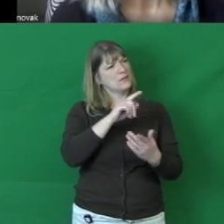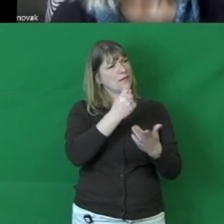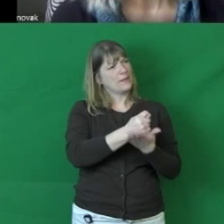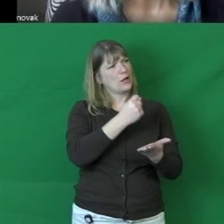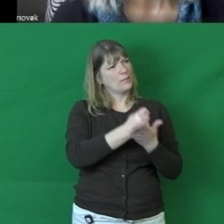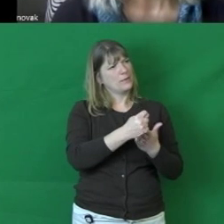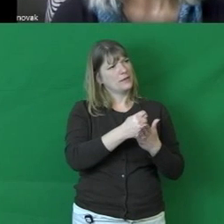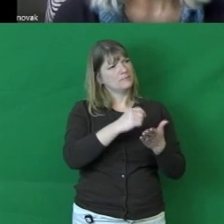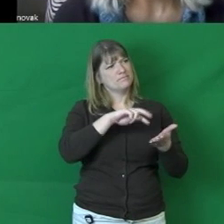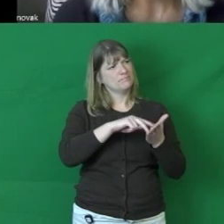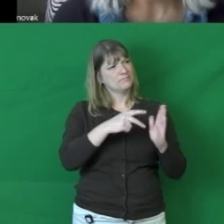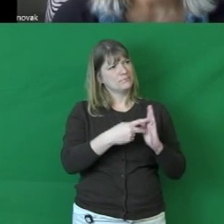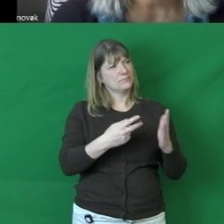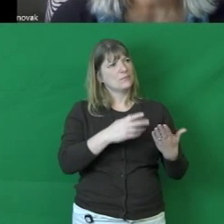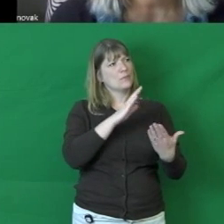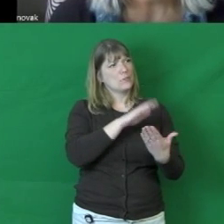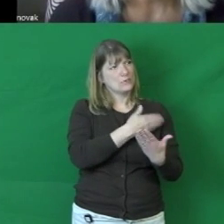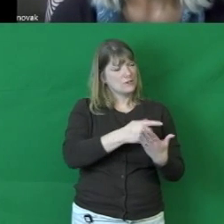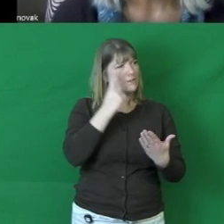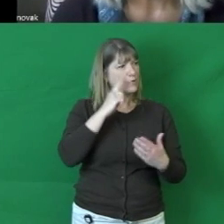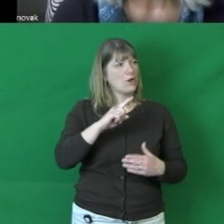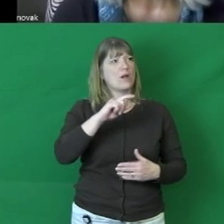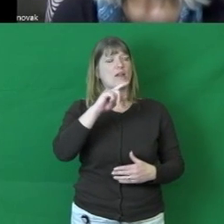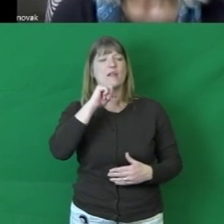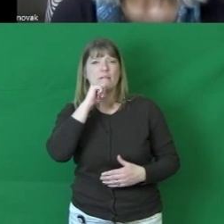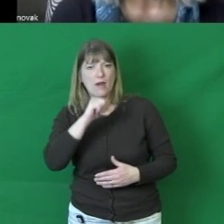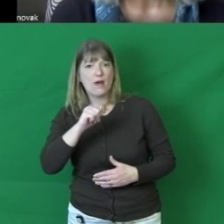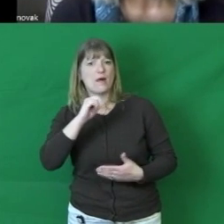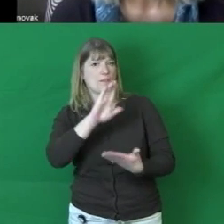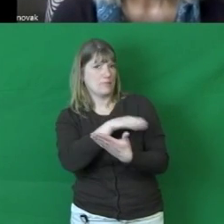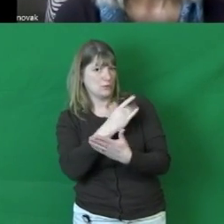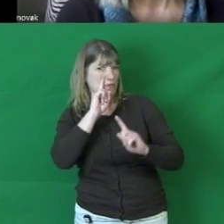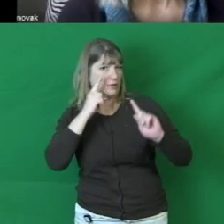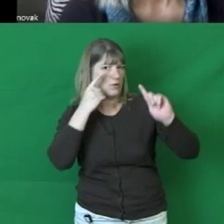as "the use of music for non-musical goals."